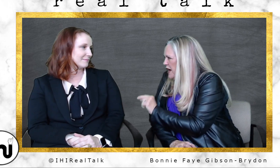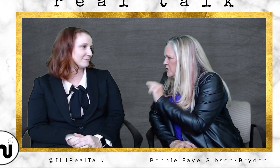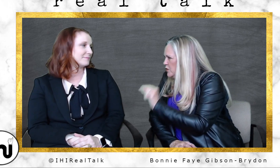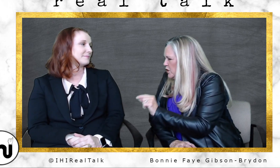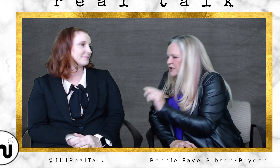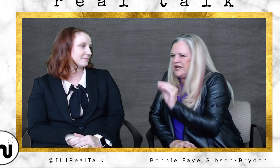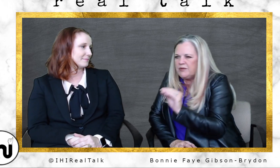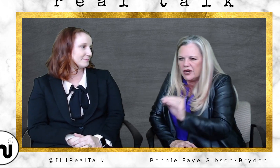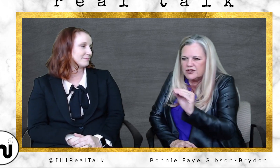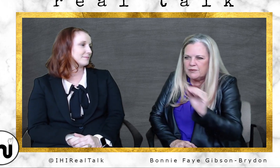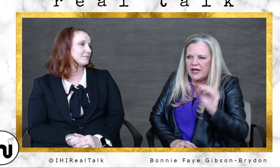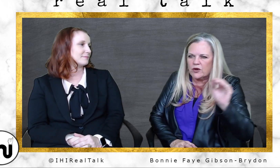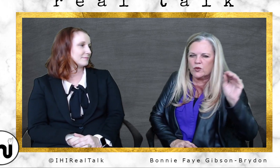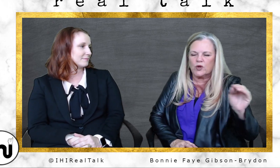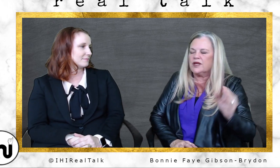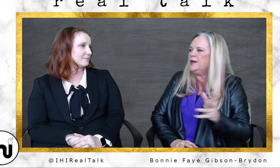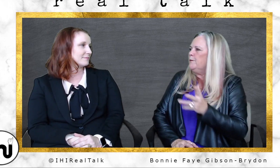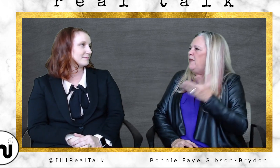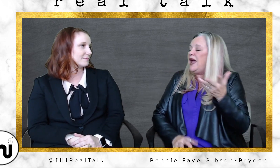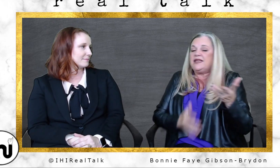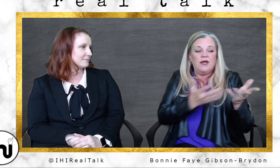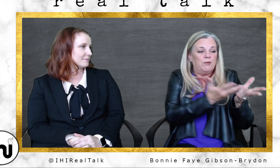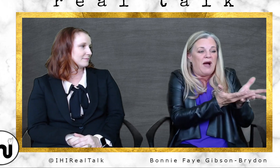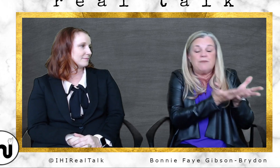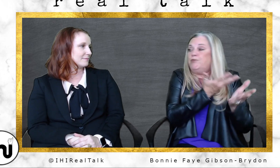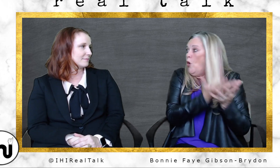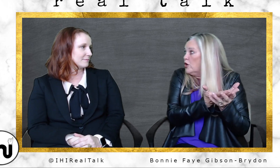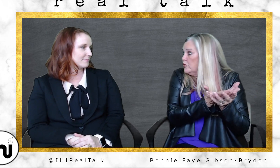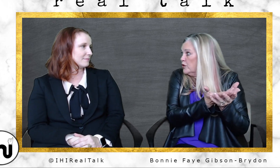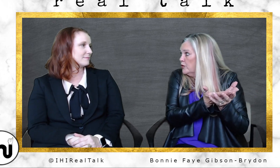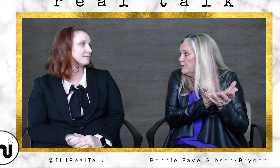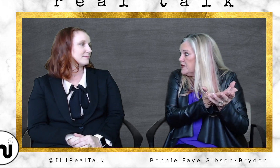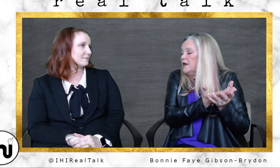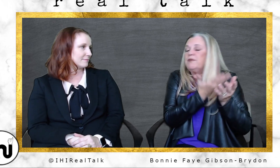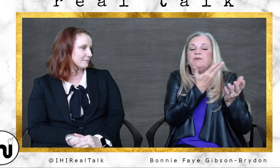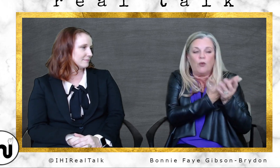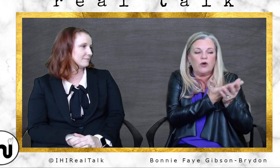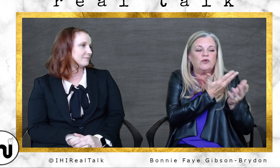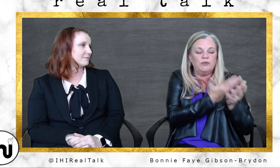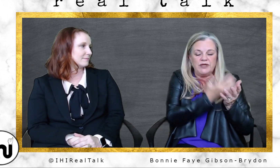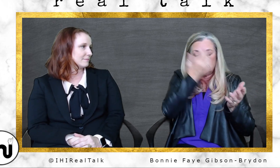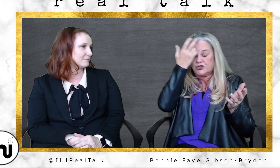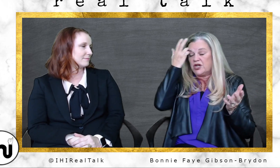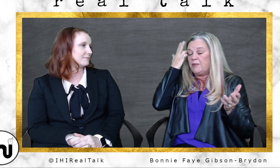your work. Kim cares about her work. My boardroom, my boardroom mentorshop, I